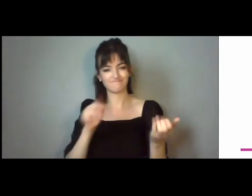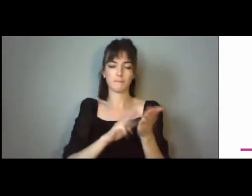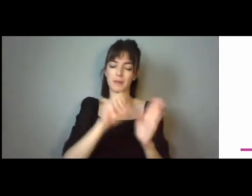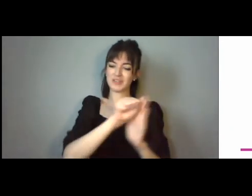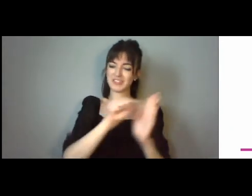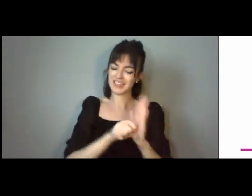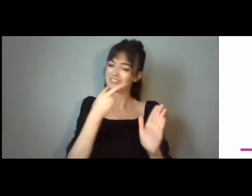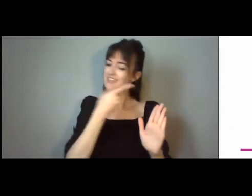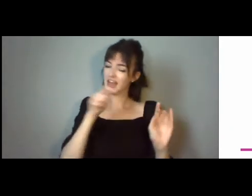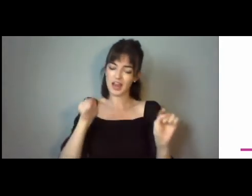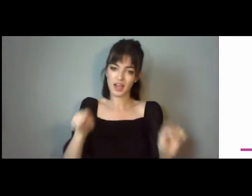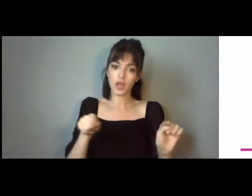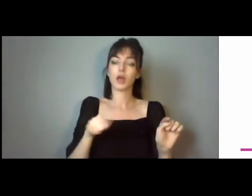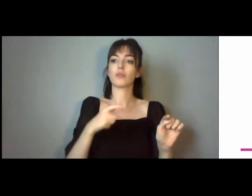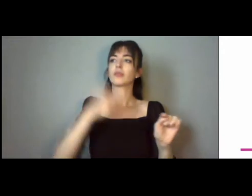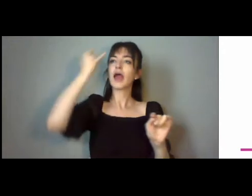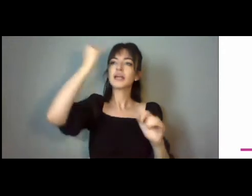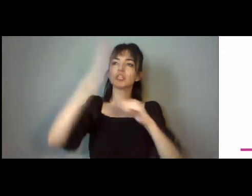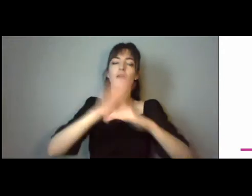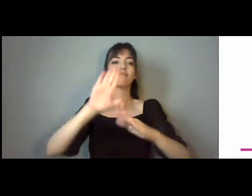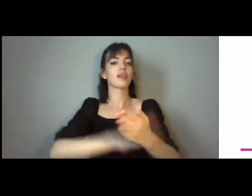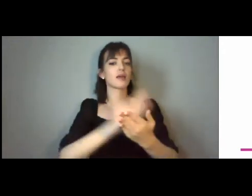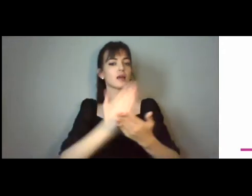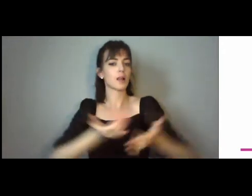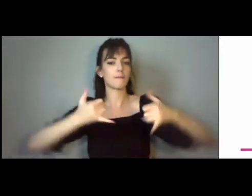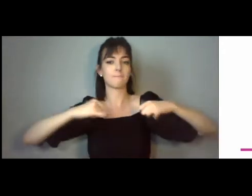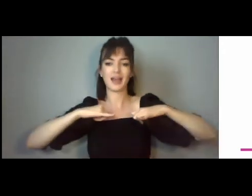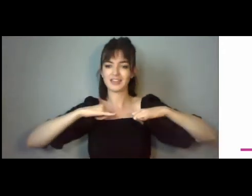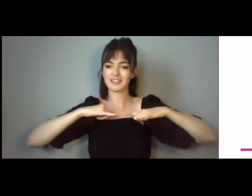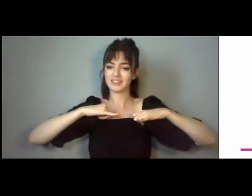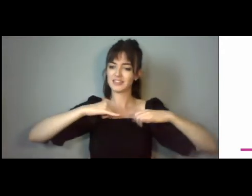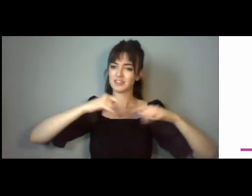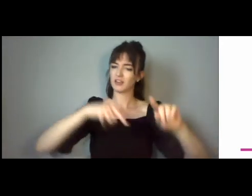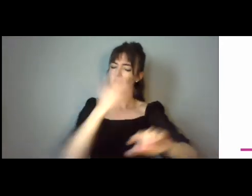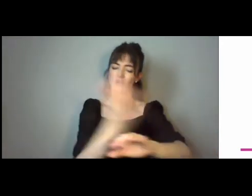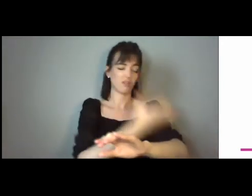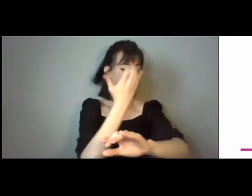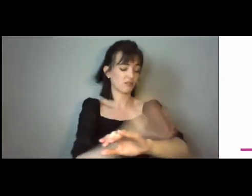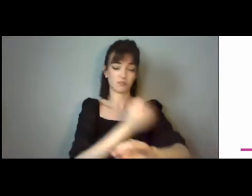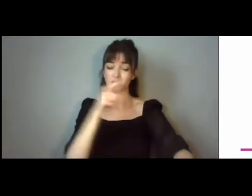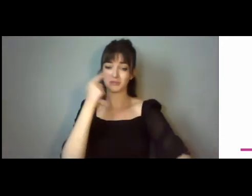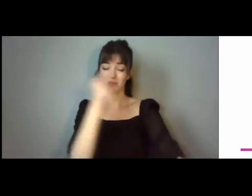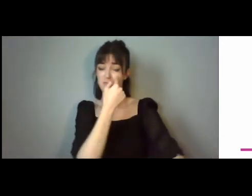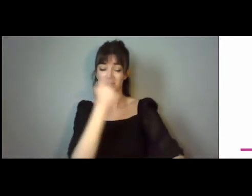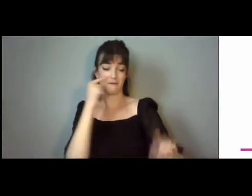that the concept of legal capacity was continually conflated with the concept of mental capacity,